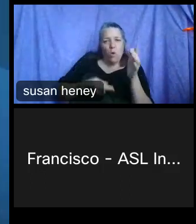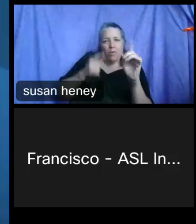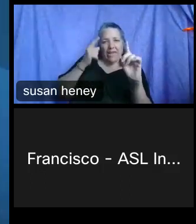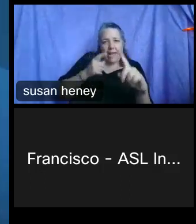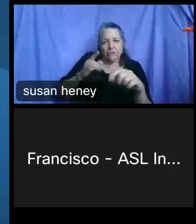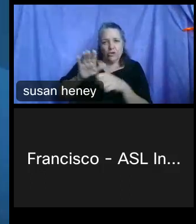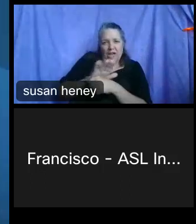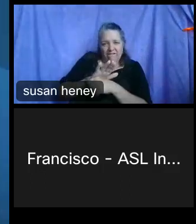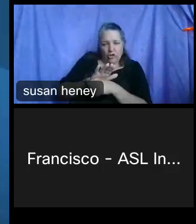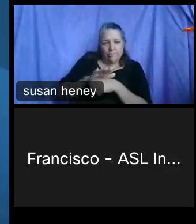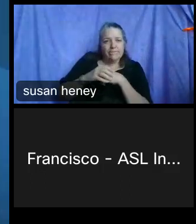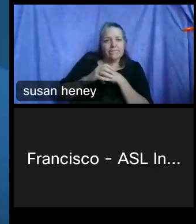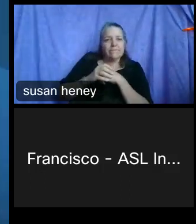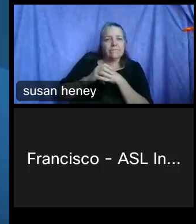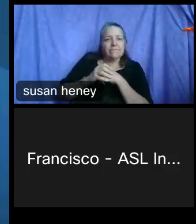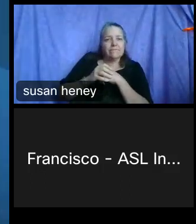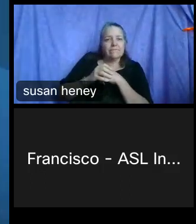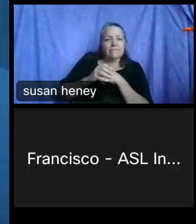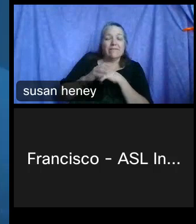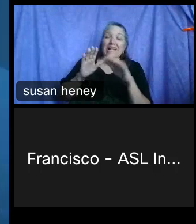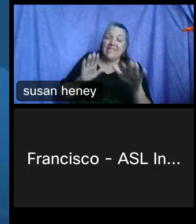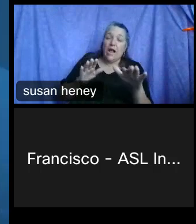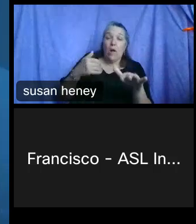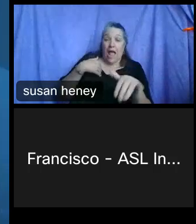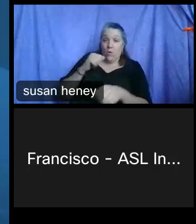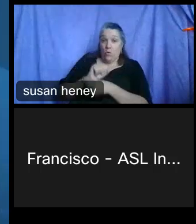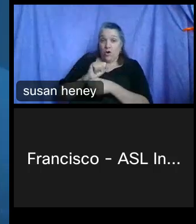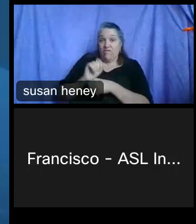And finally, I'd like to plug our program. I work for the Data Dissemination and Training